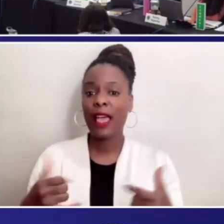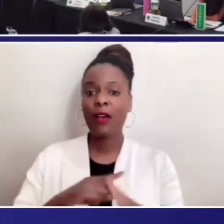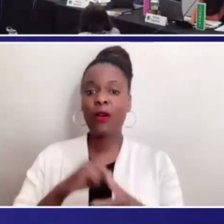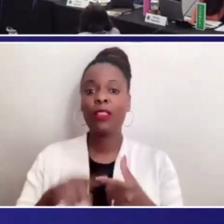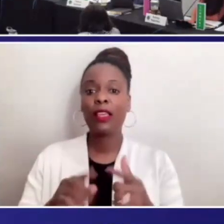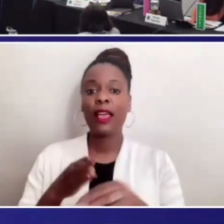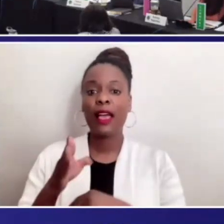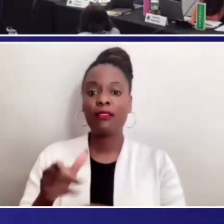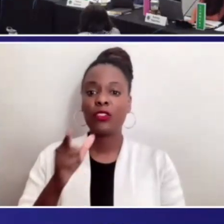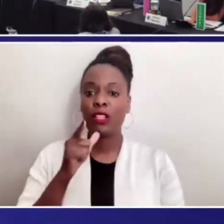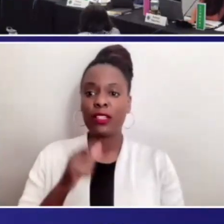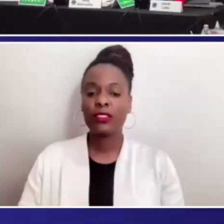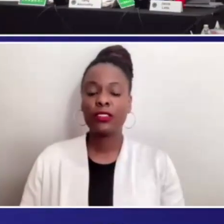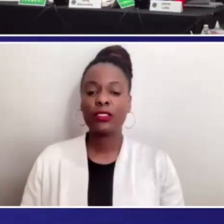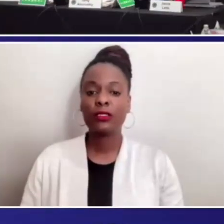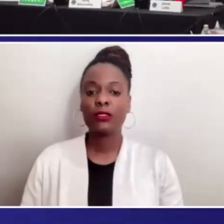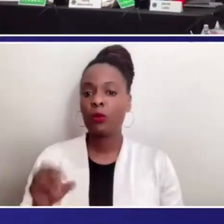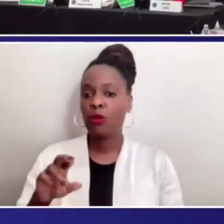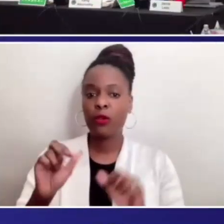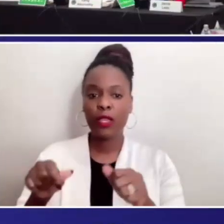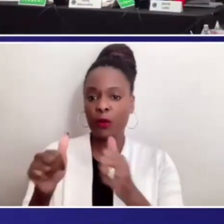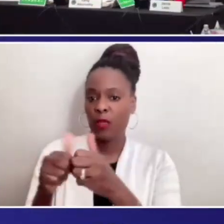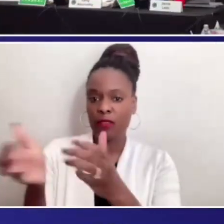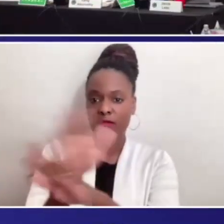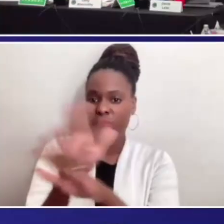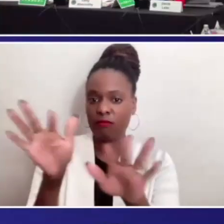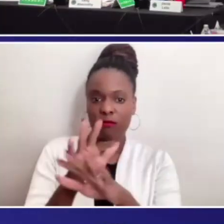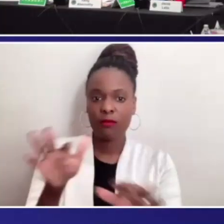Or you can do it, you know, with whomever you want to do it with during We can do it after lunch.